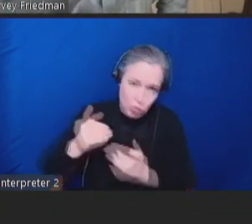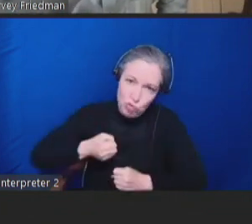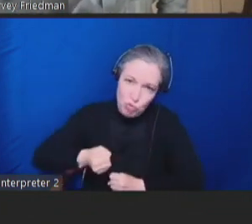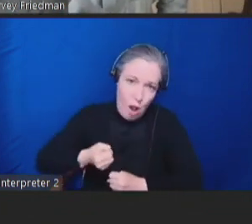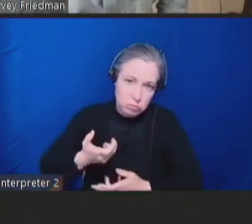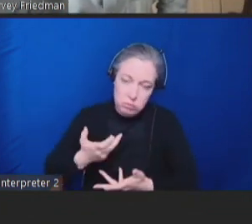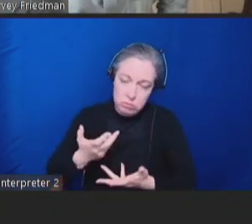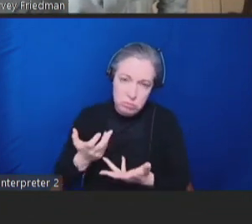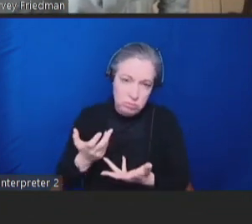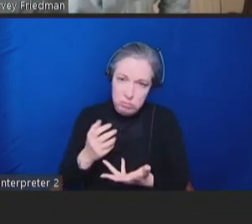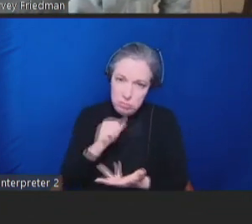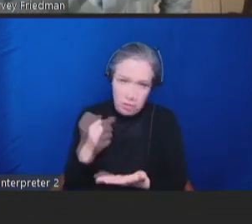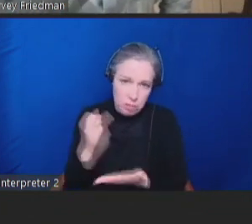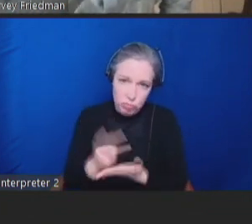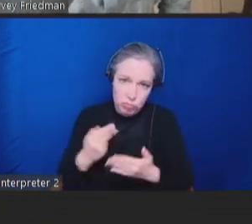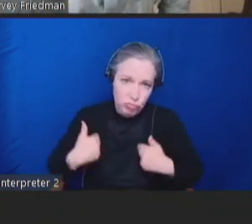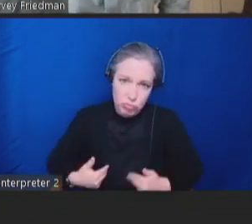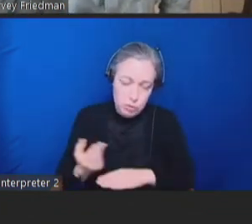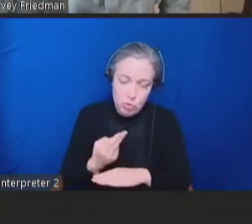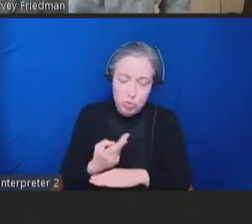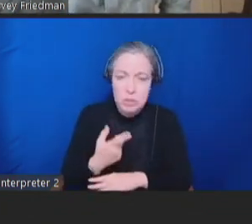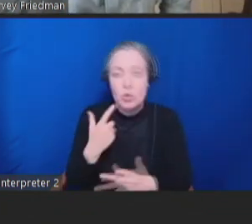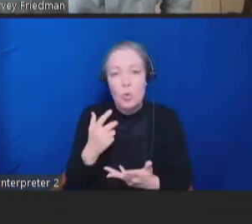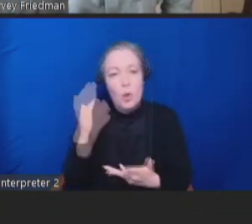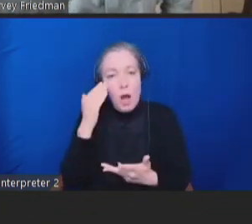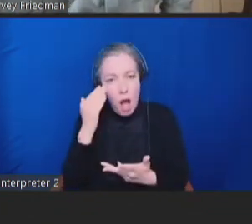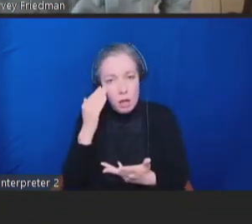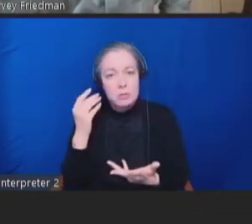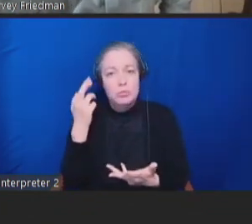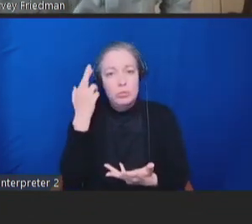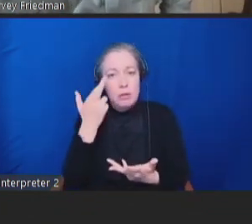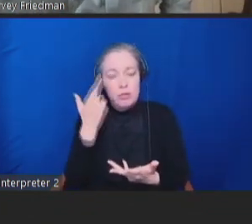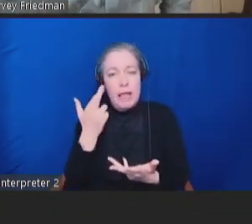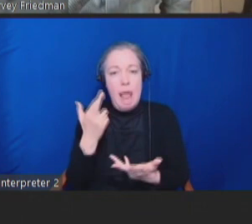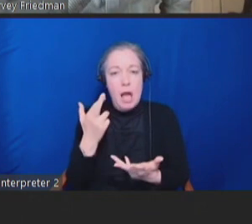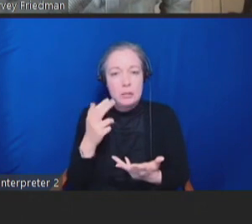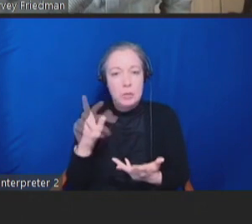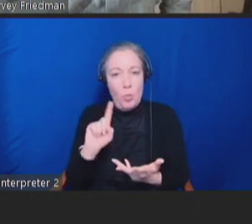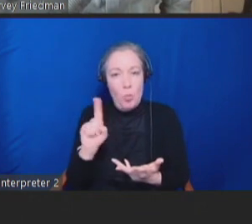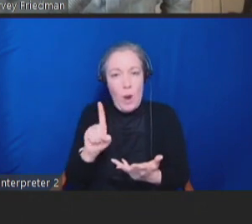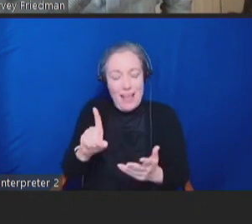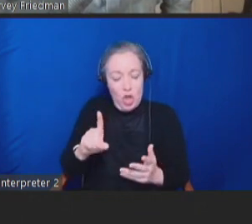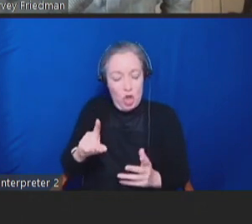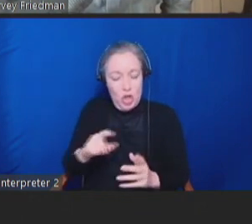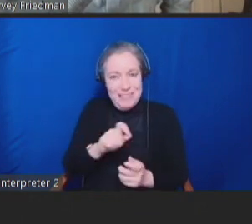that definitely causes some discomfort at the site of injection. But I think the moment it was